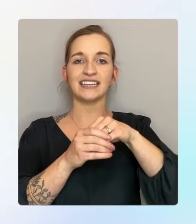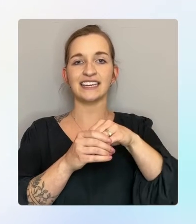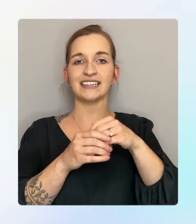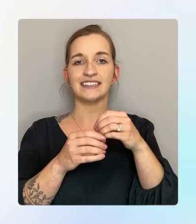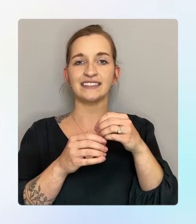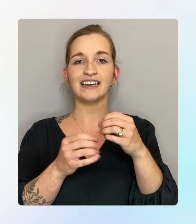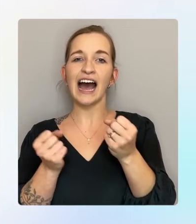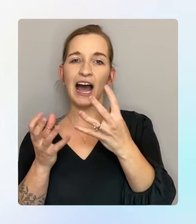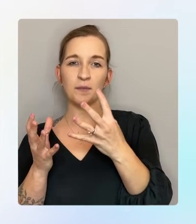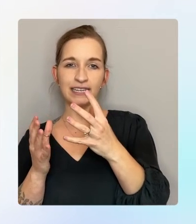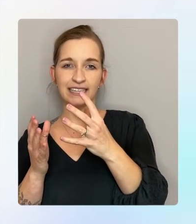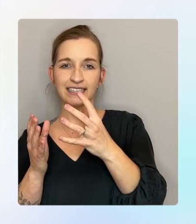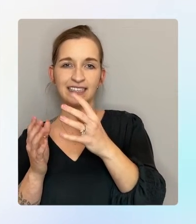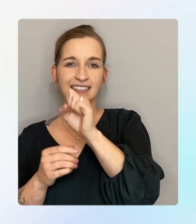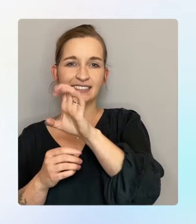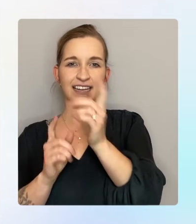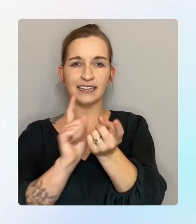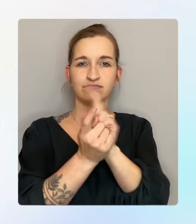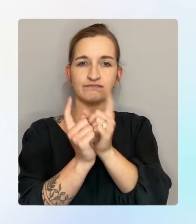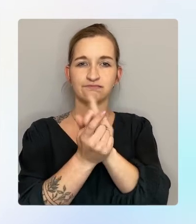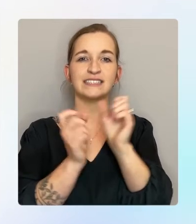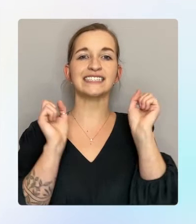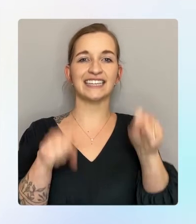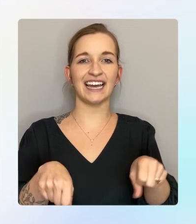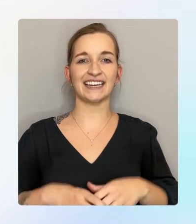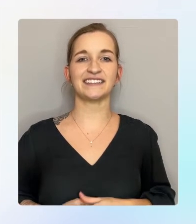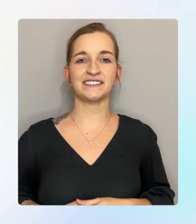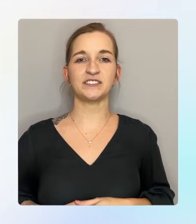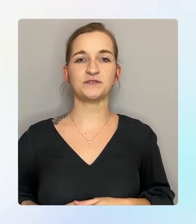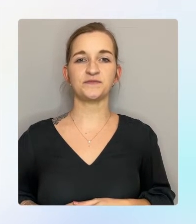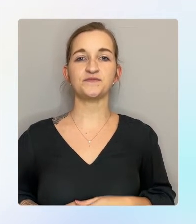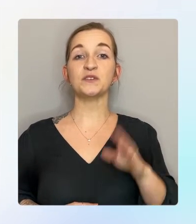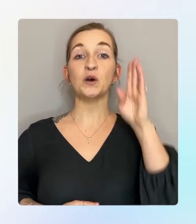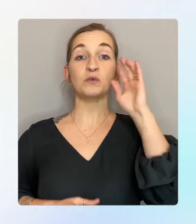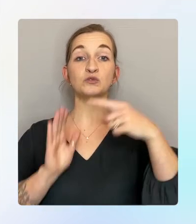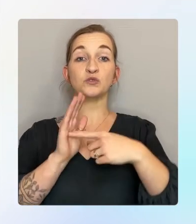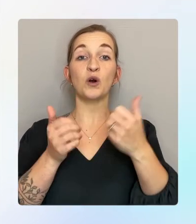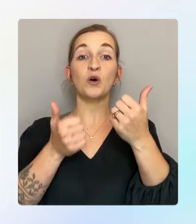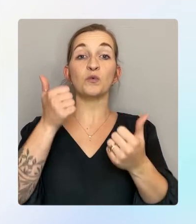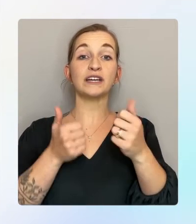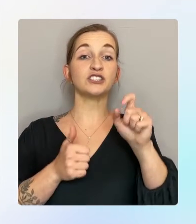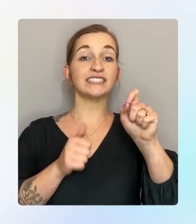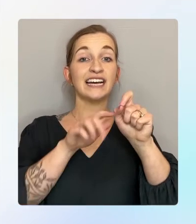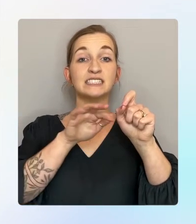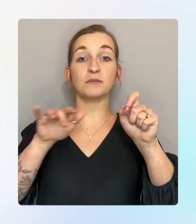in a given number of seconds. The following patch graph computes which decimal digits should be displayed